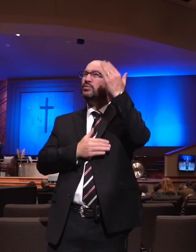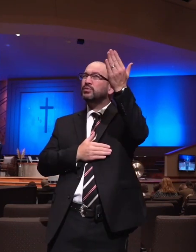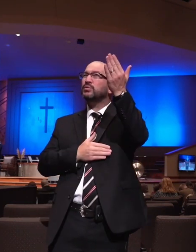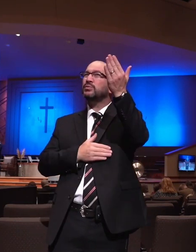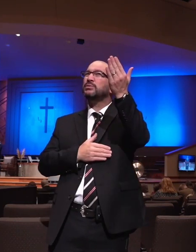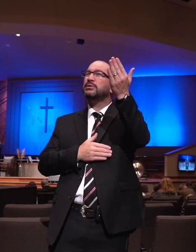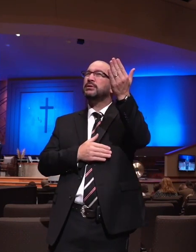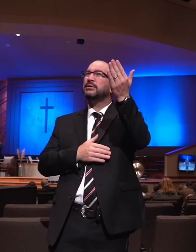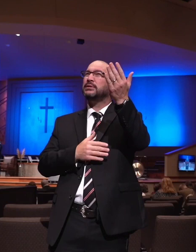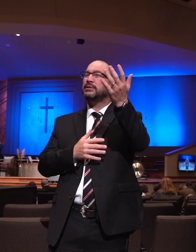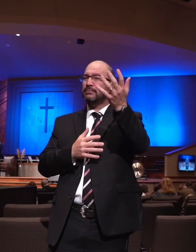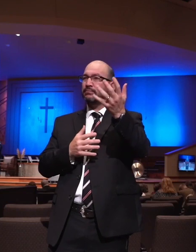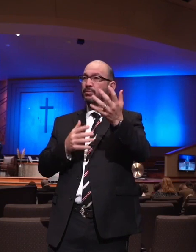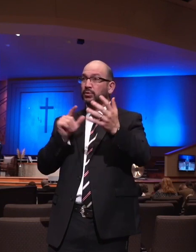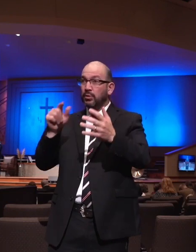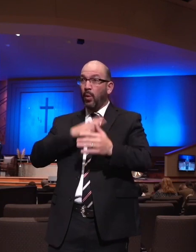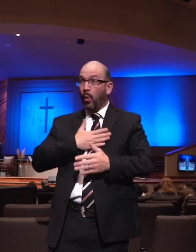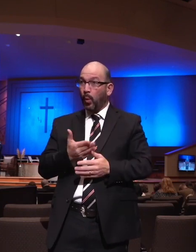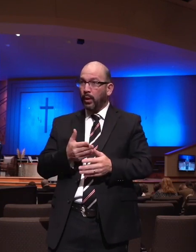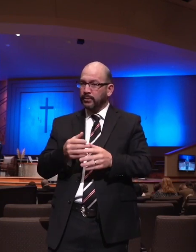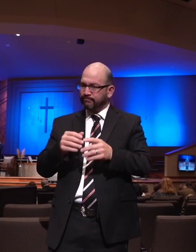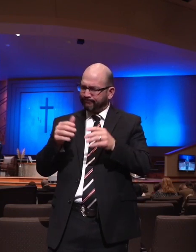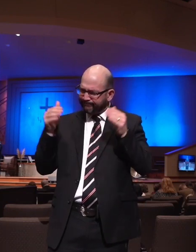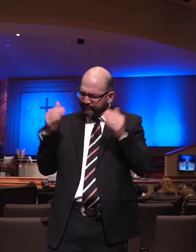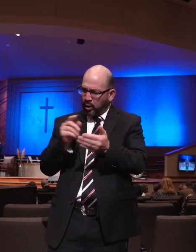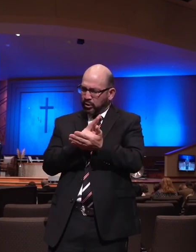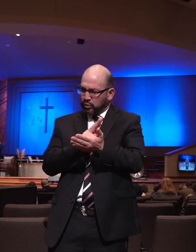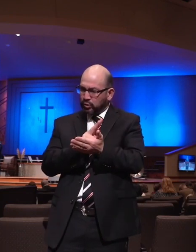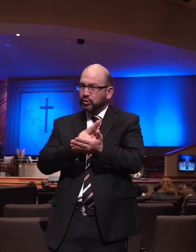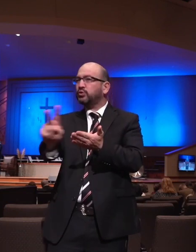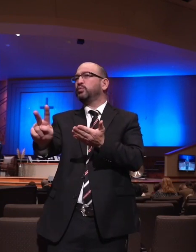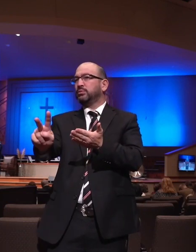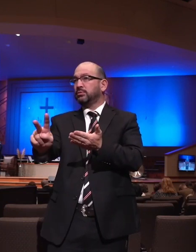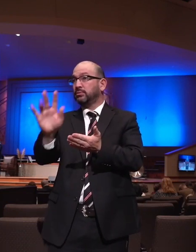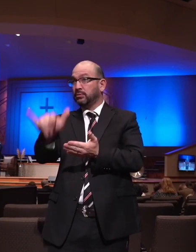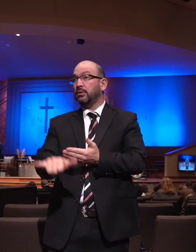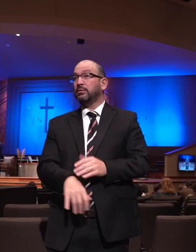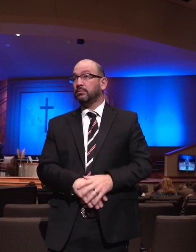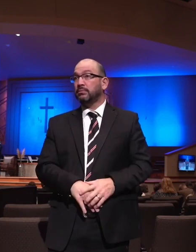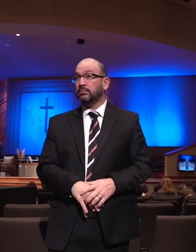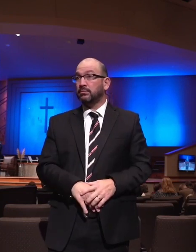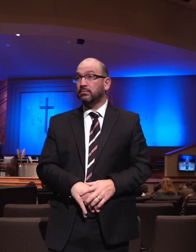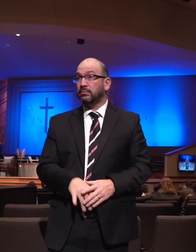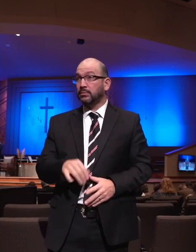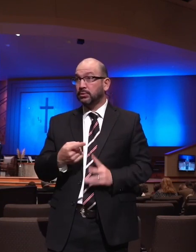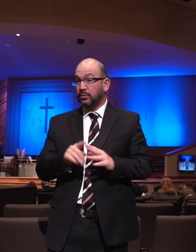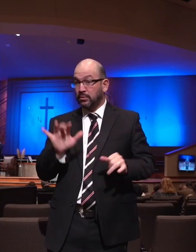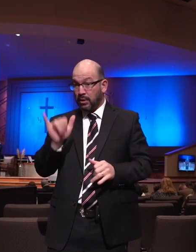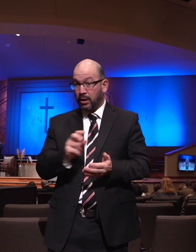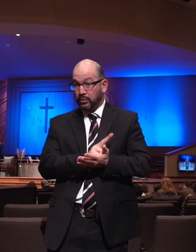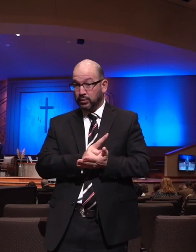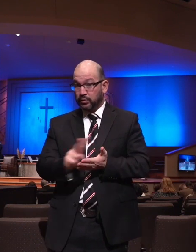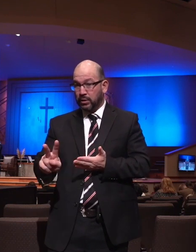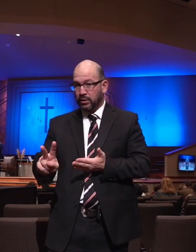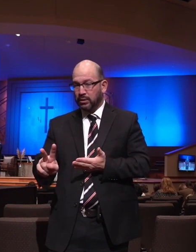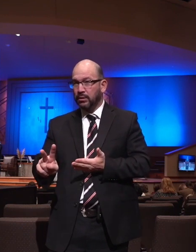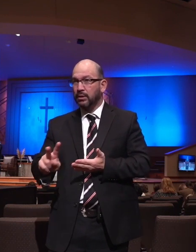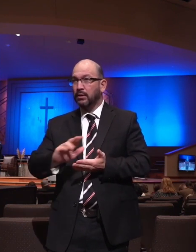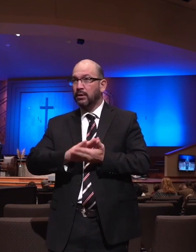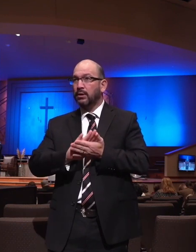commitment will you be that little maid I'll tell you this you start doing this for two weeks God'll get a hold of your heart